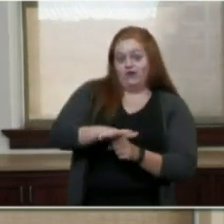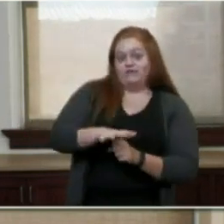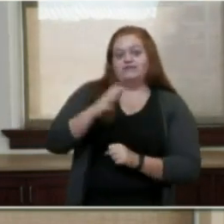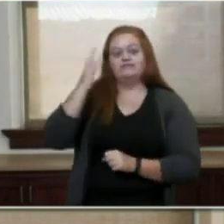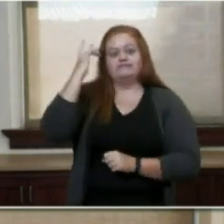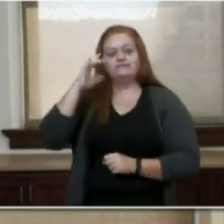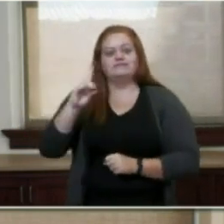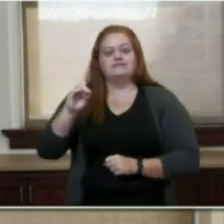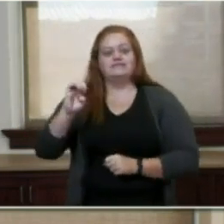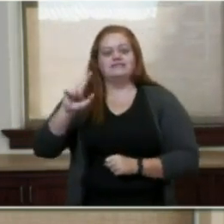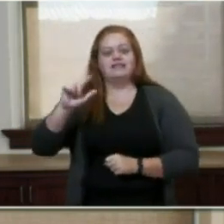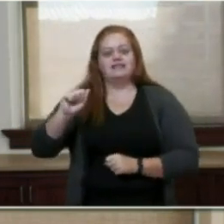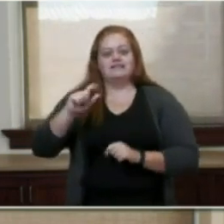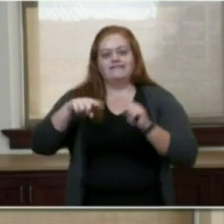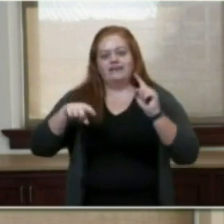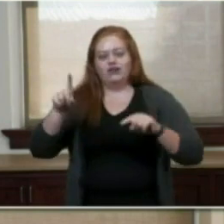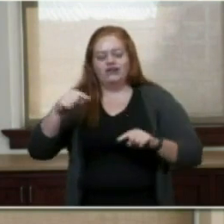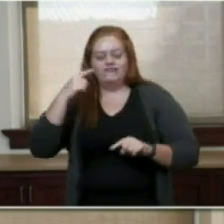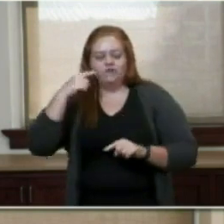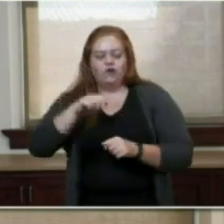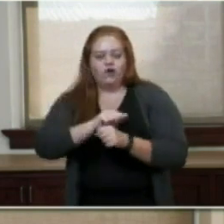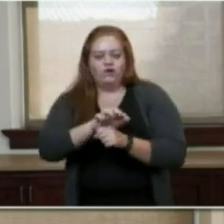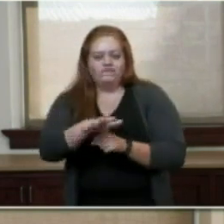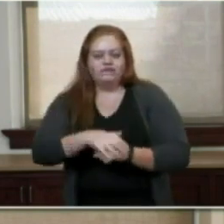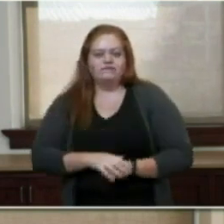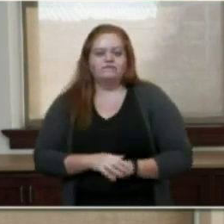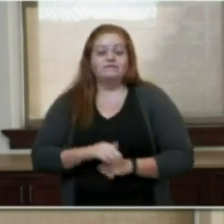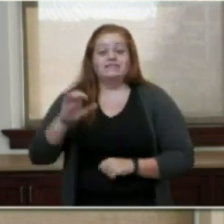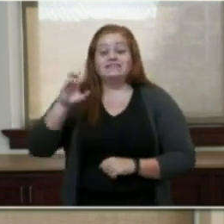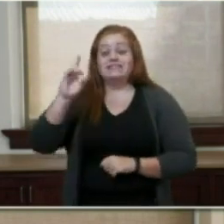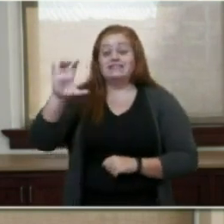tracks variants across the country In our region. They estimate that more